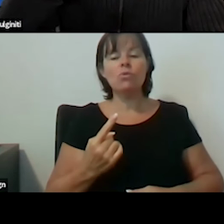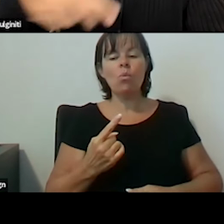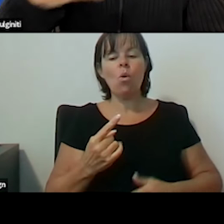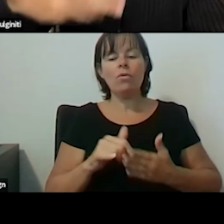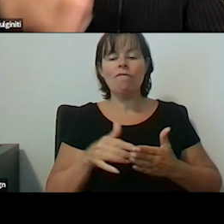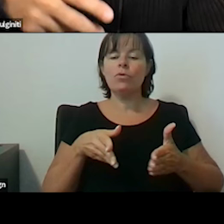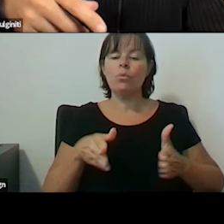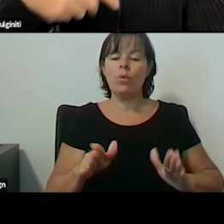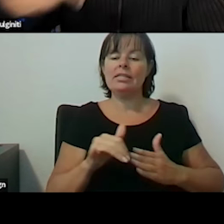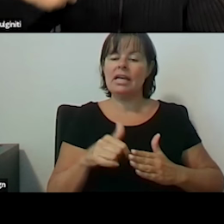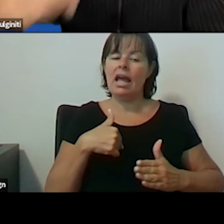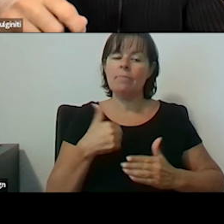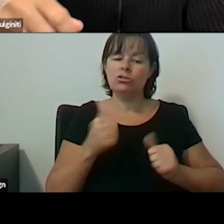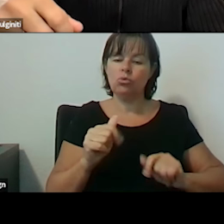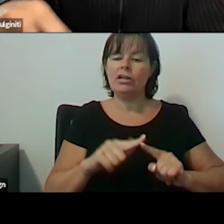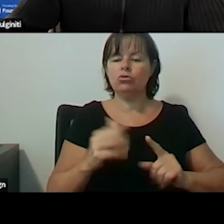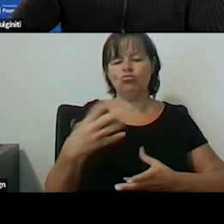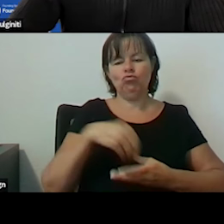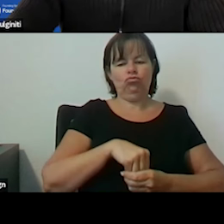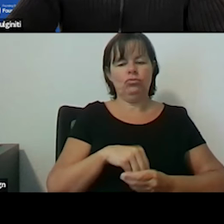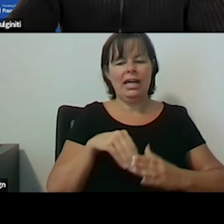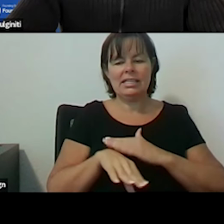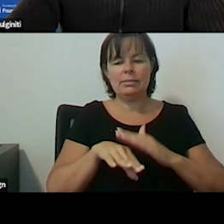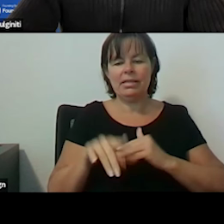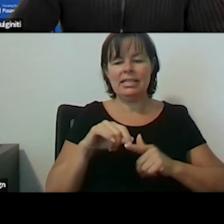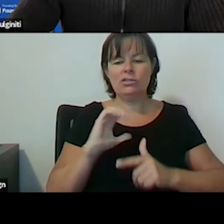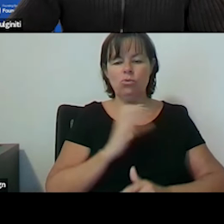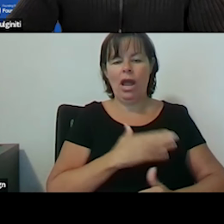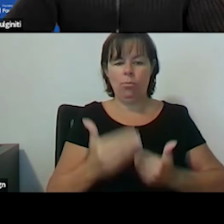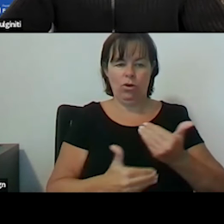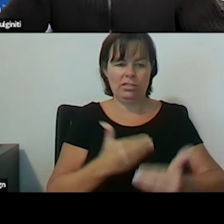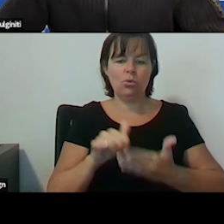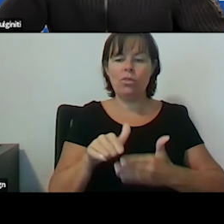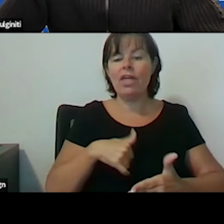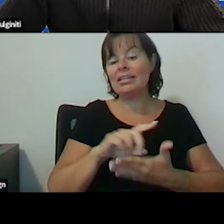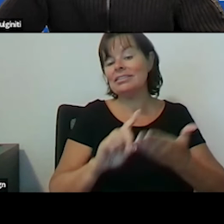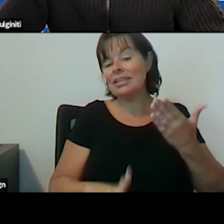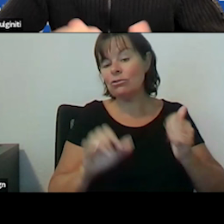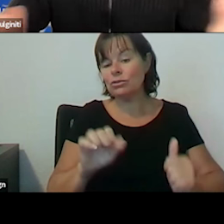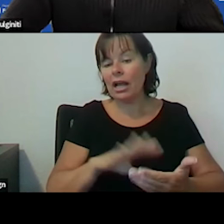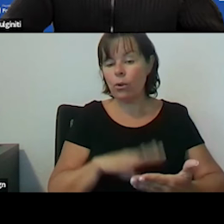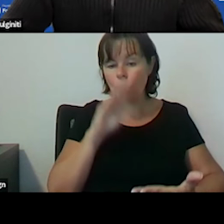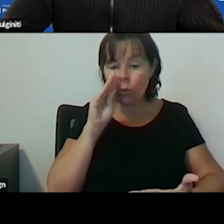to bake accessibility into our process so that the designers can learn and and move quickly without